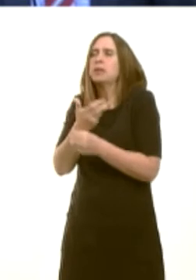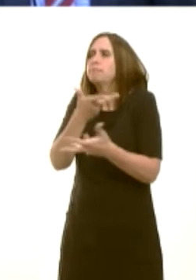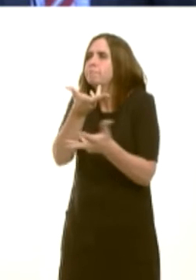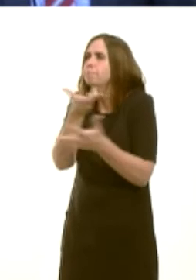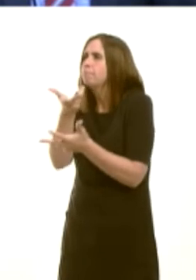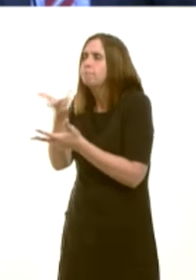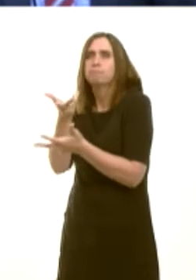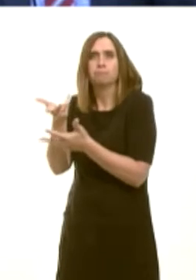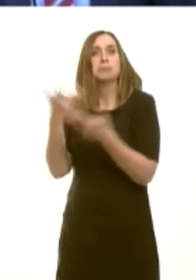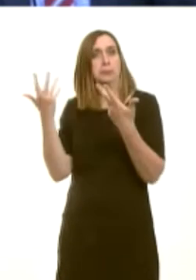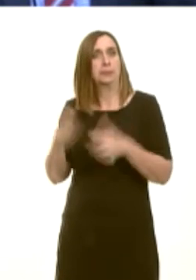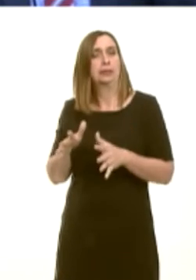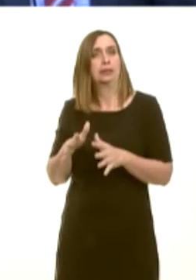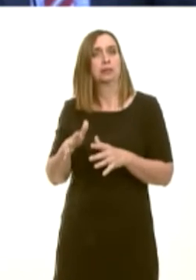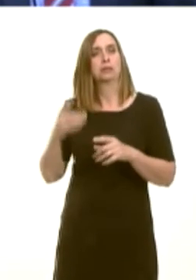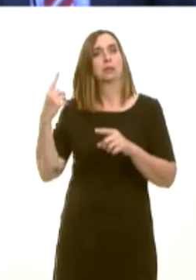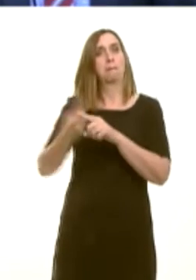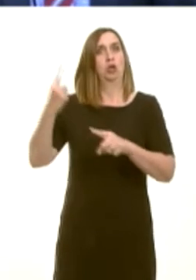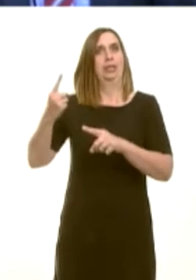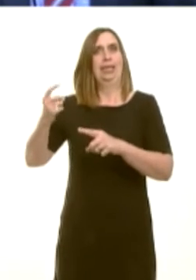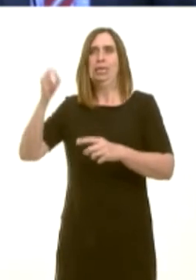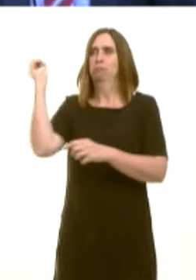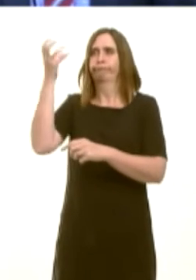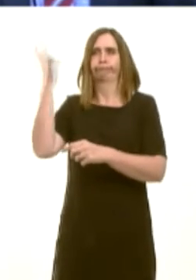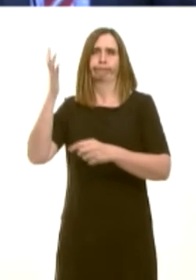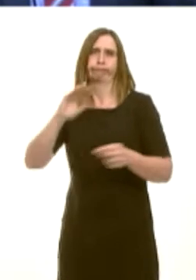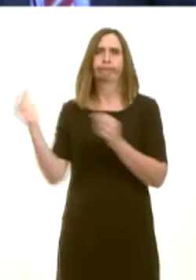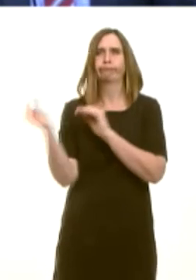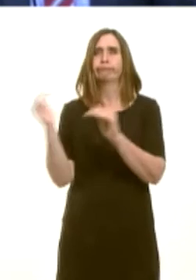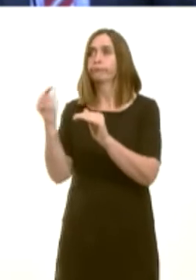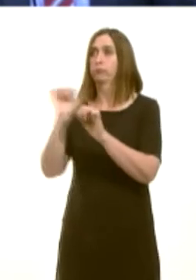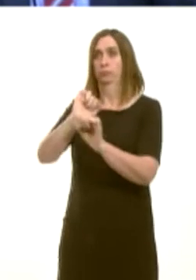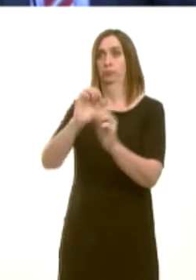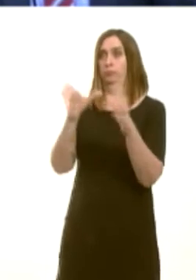of course, that the emergency services will have the opportunity to express any issues